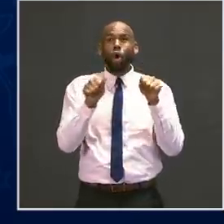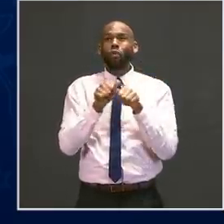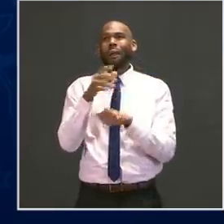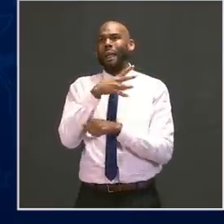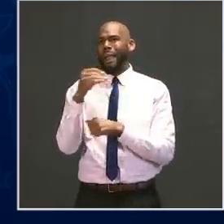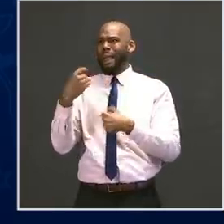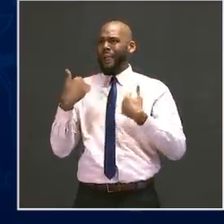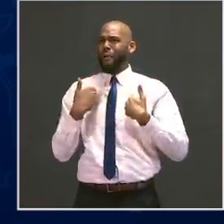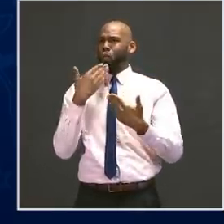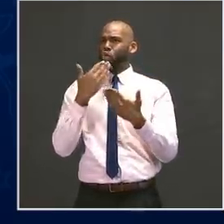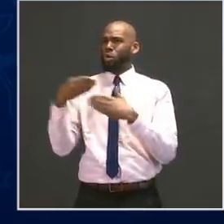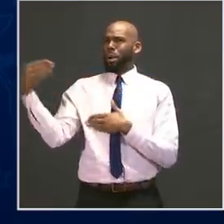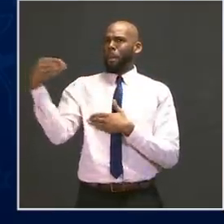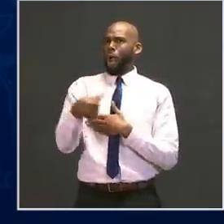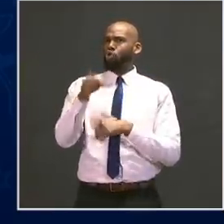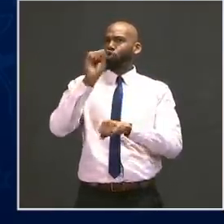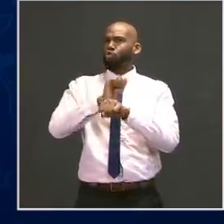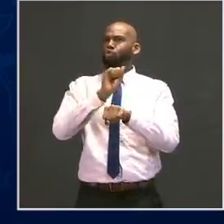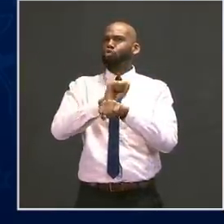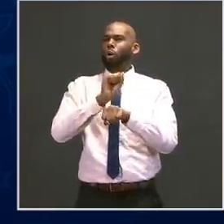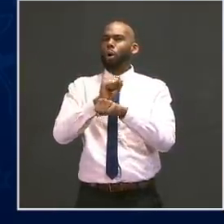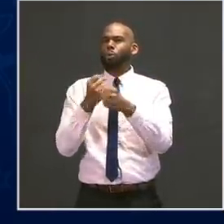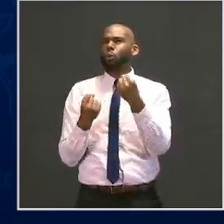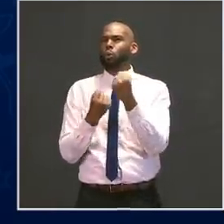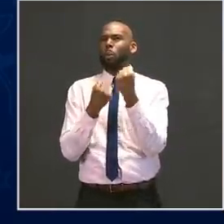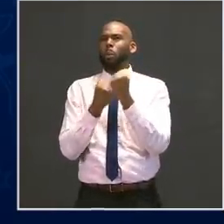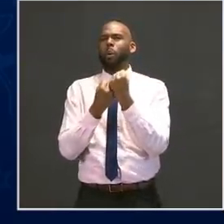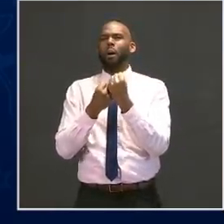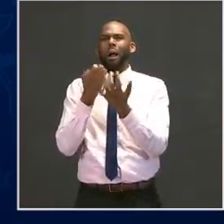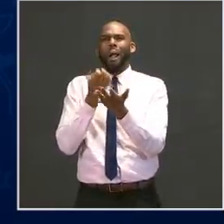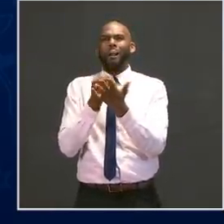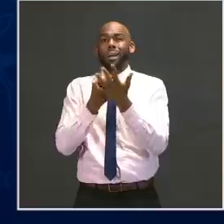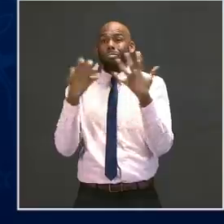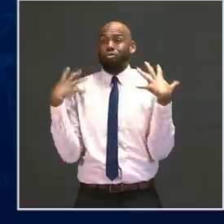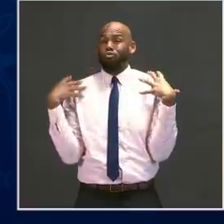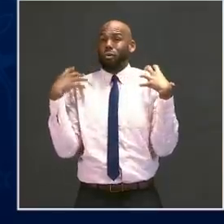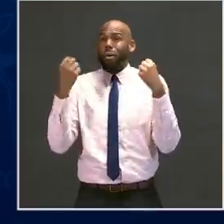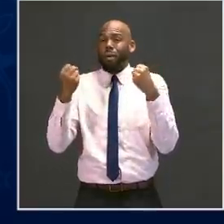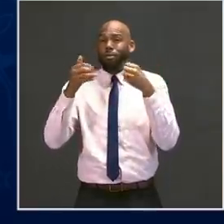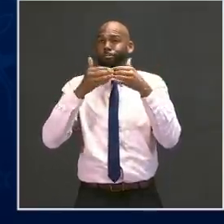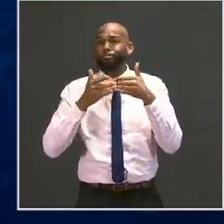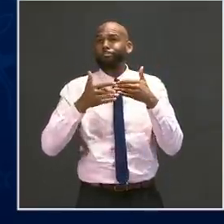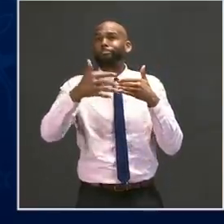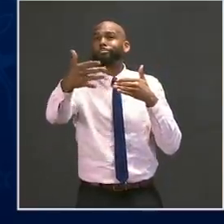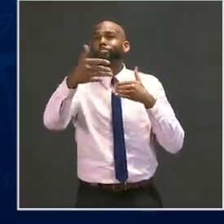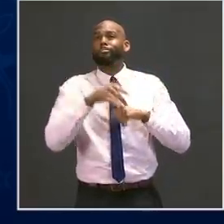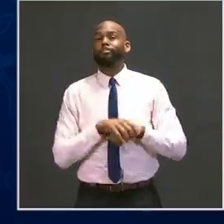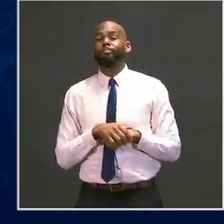in the process of supporting the country's economic recovery in the months and years ahead. The President, the Vice President,